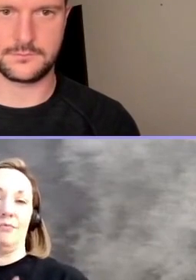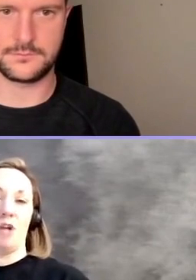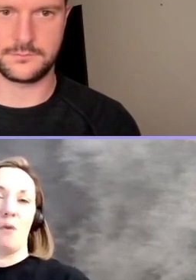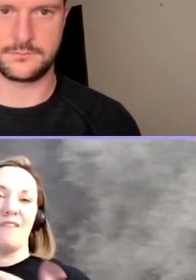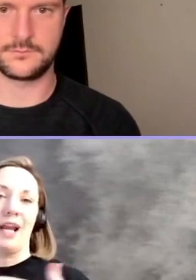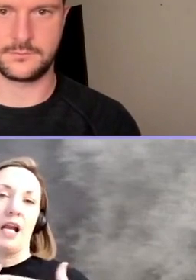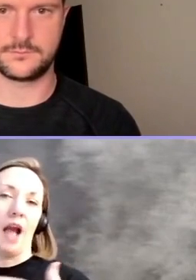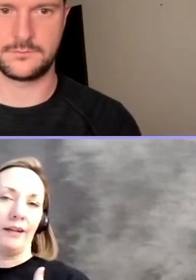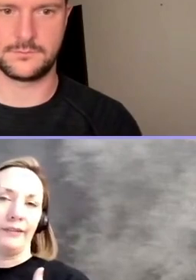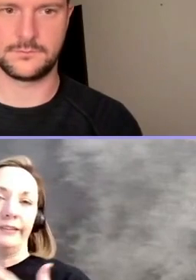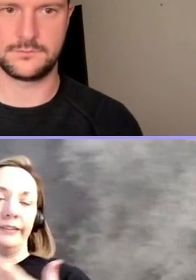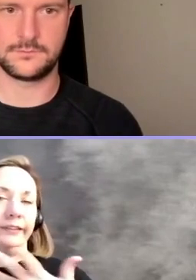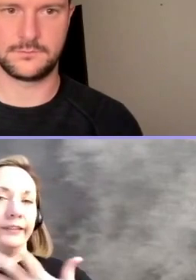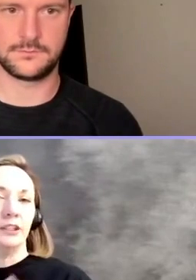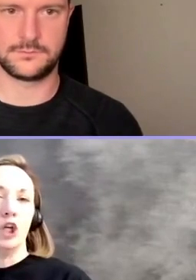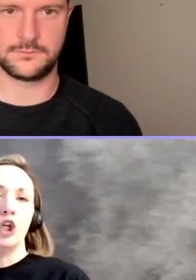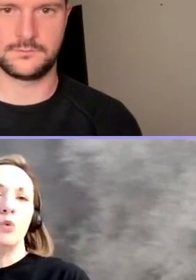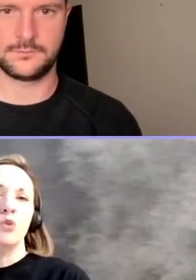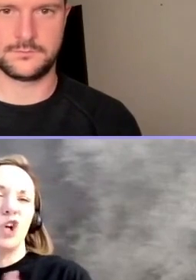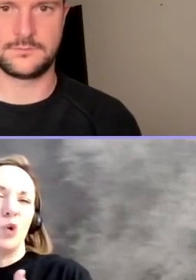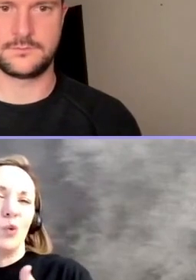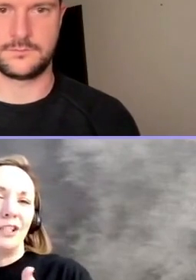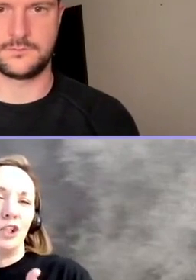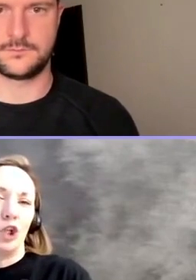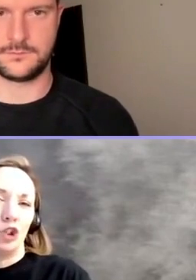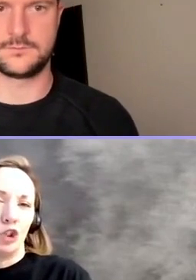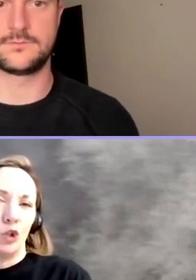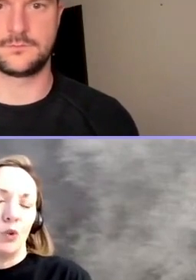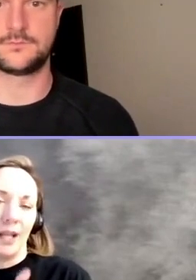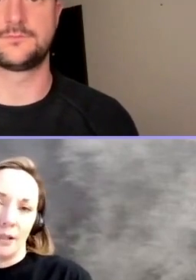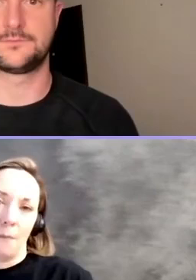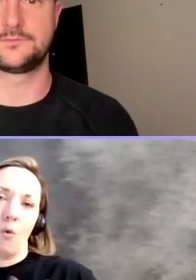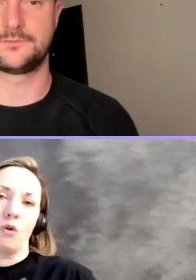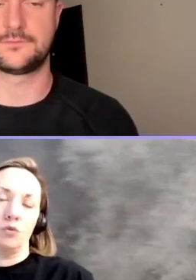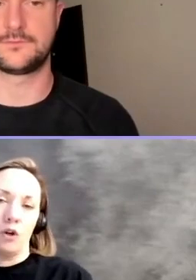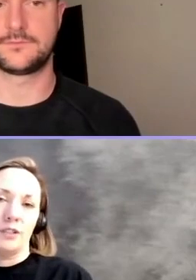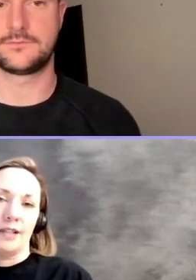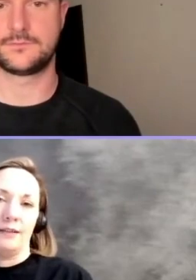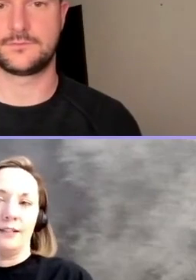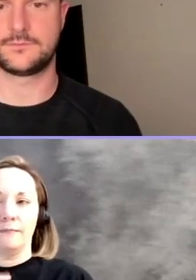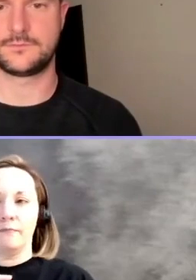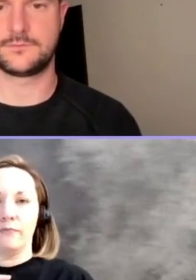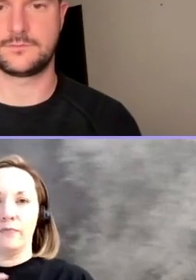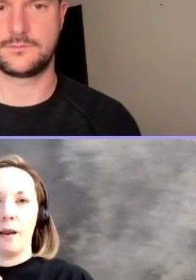way as before. Finally, always talking about color.